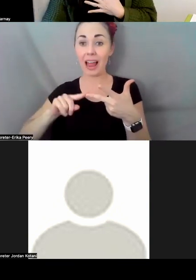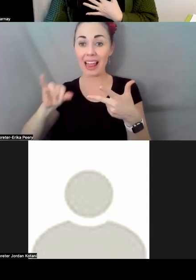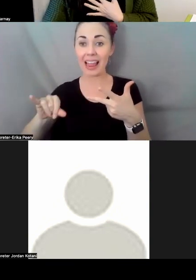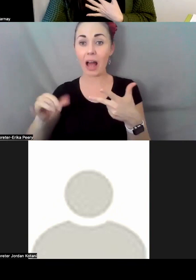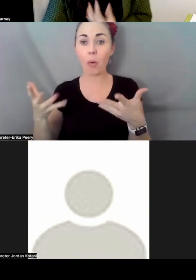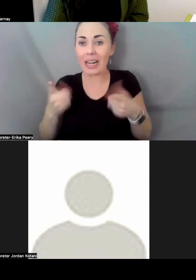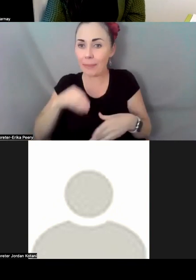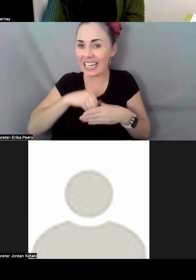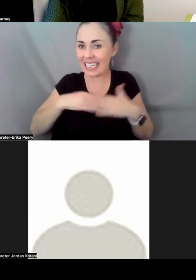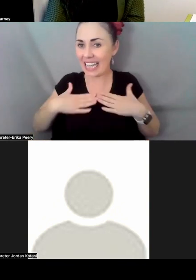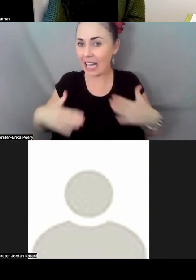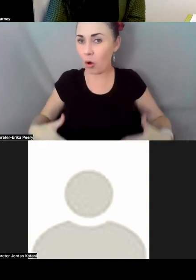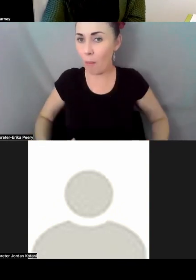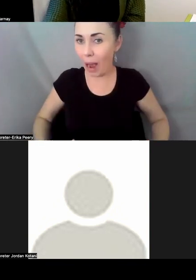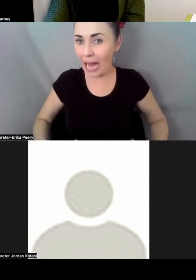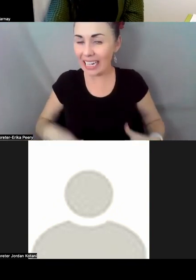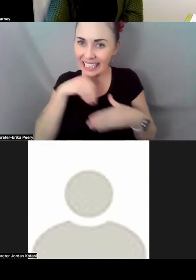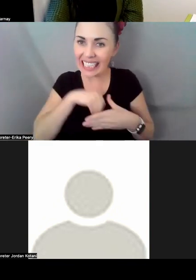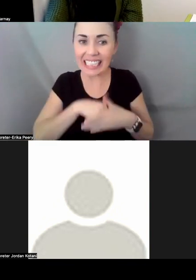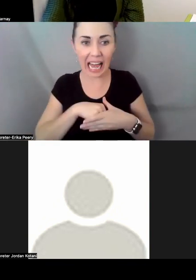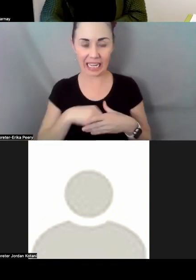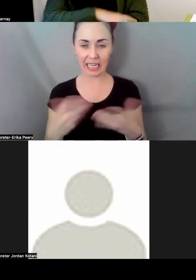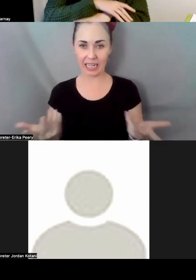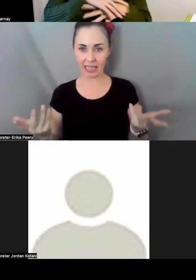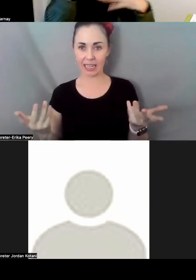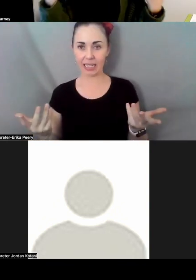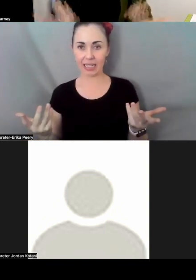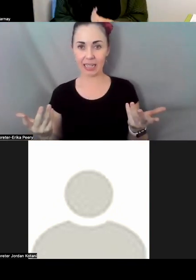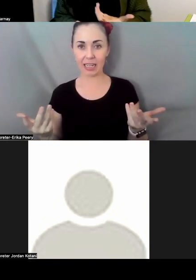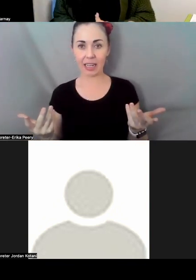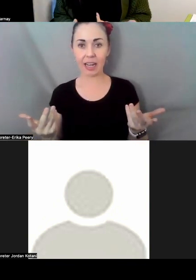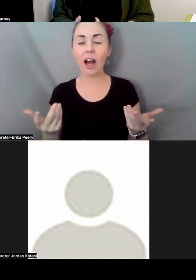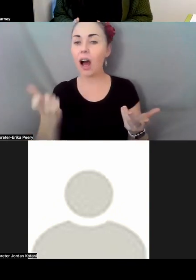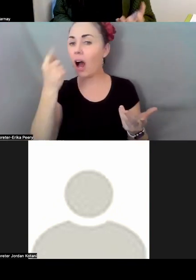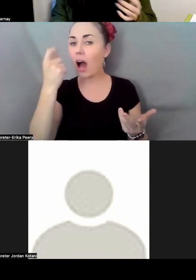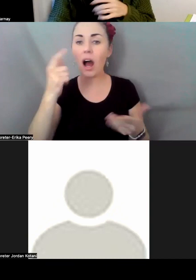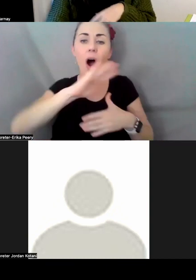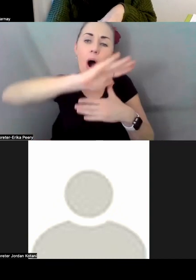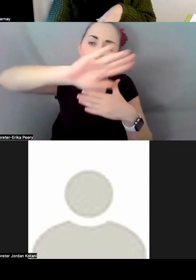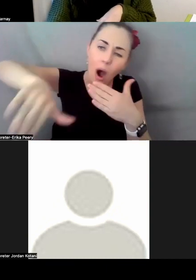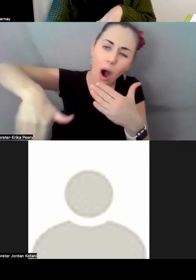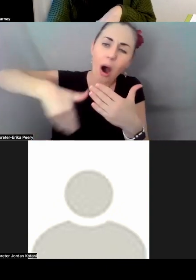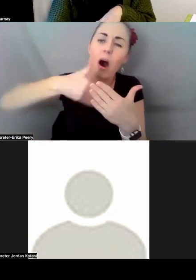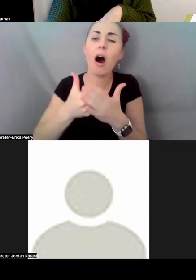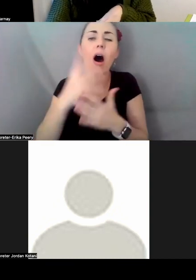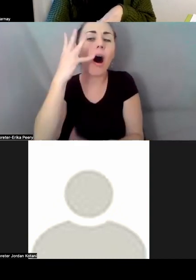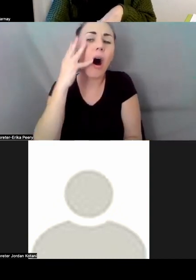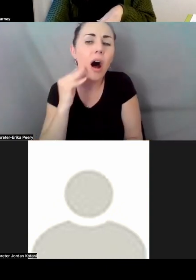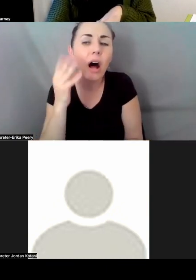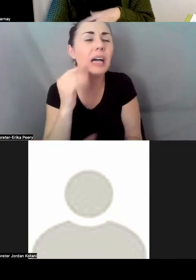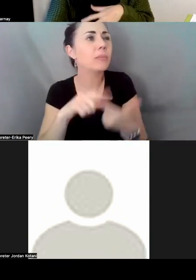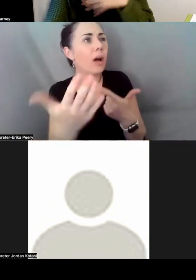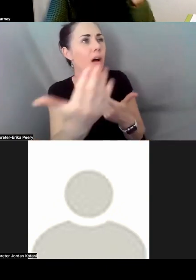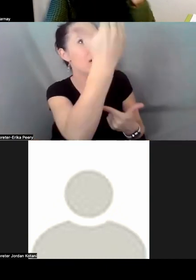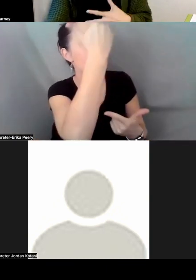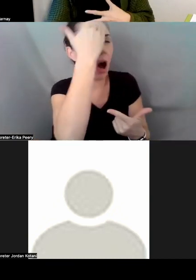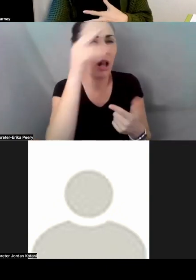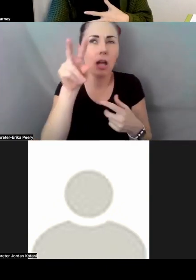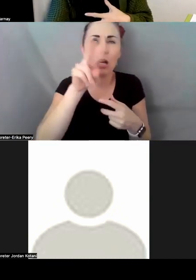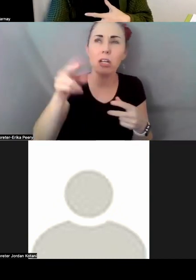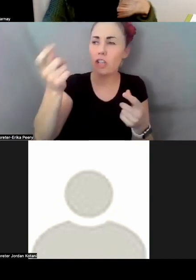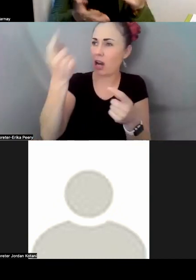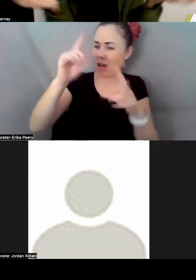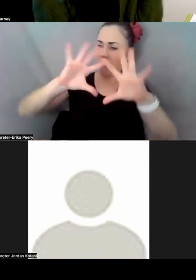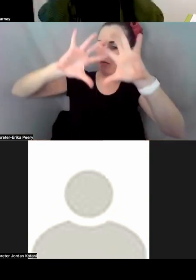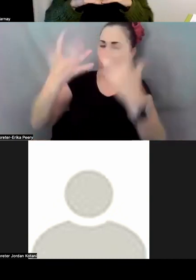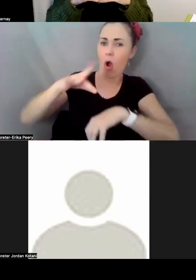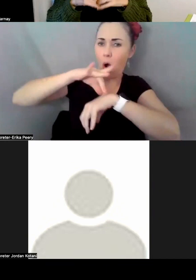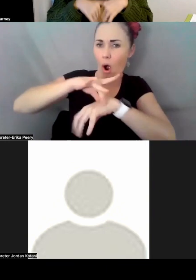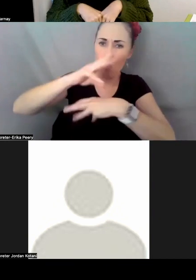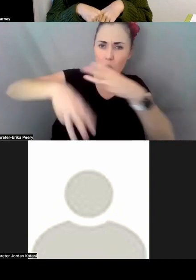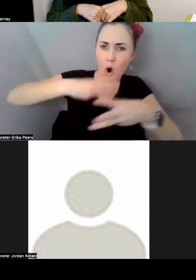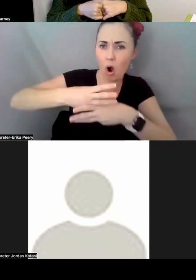of our bodies. Inside of us. All experiences, all knowledge, all understanding, of our world